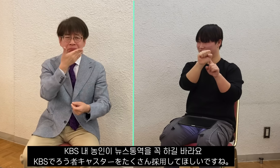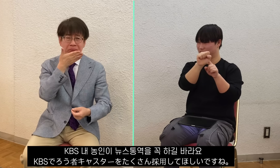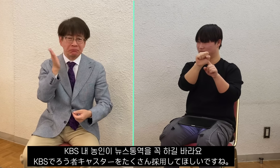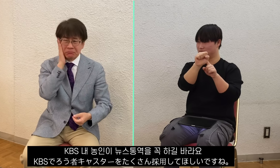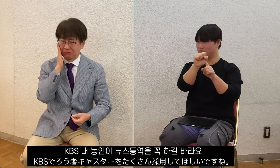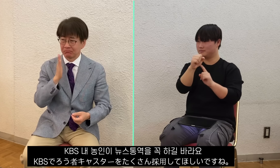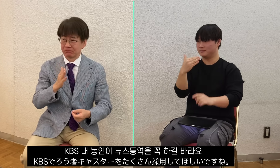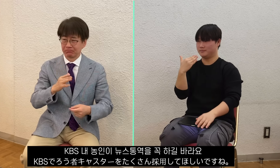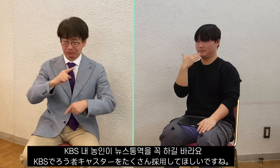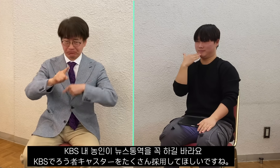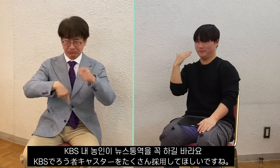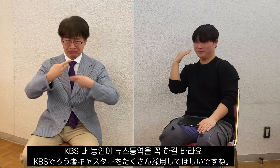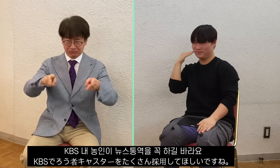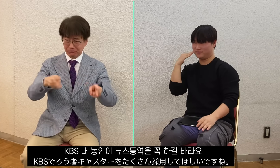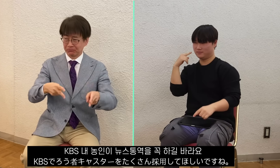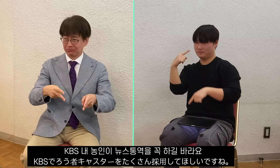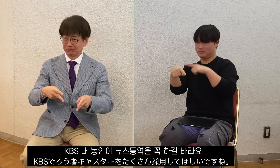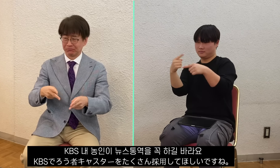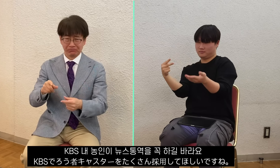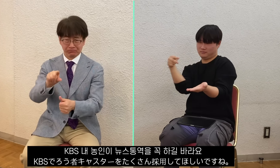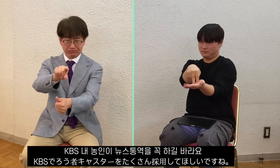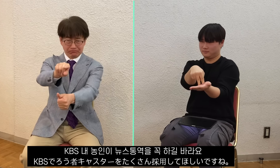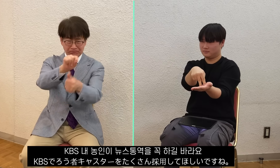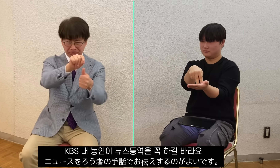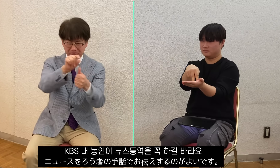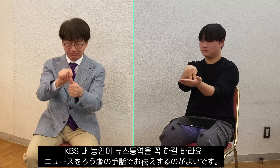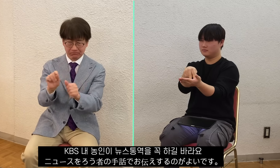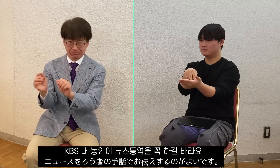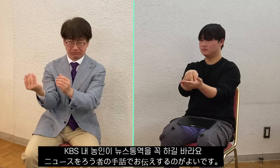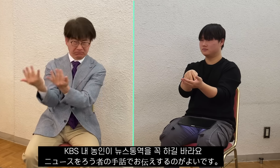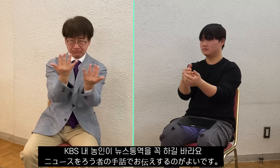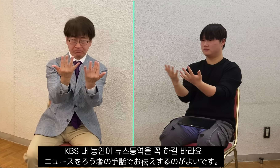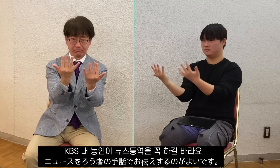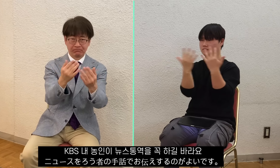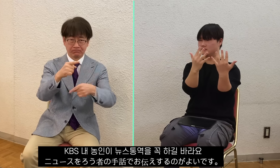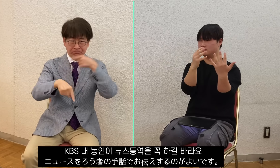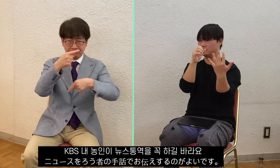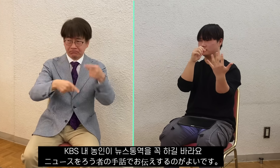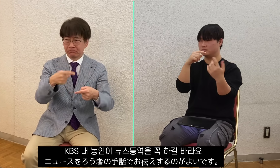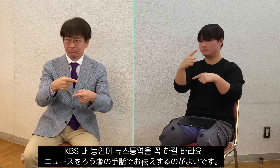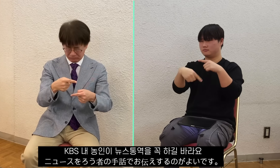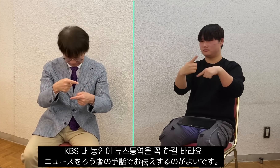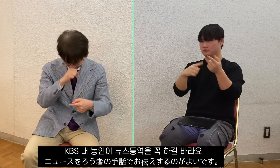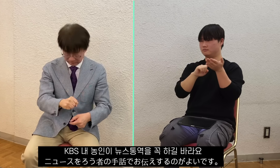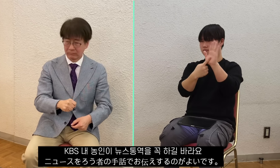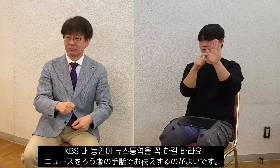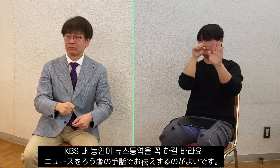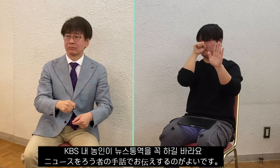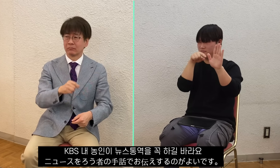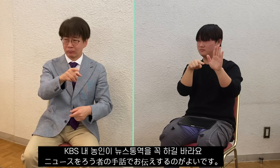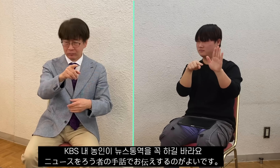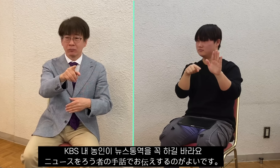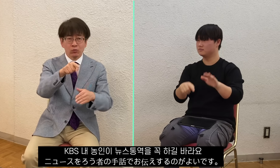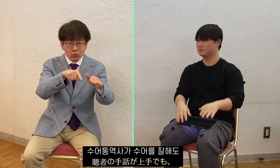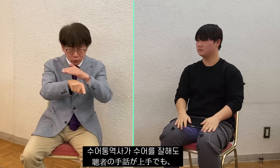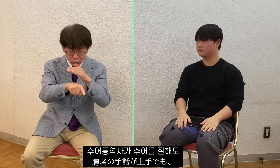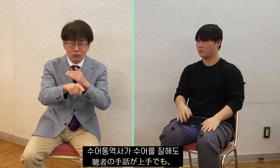I hope that the deaf will interpret the news for KBS.